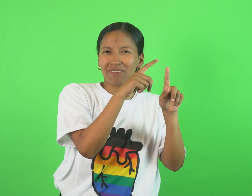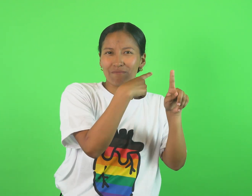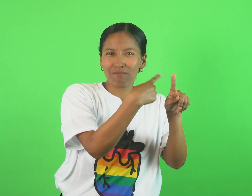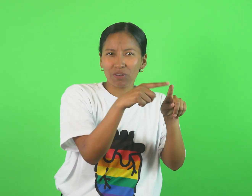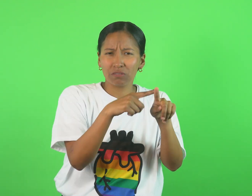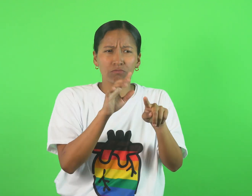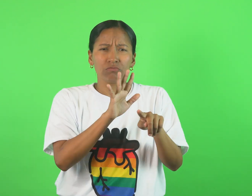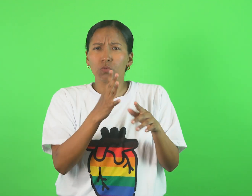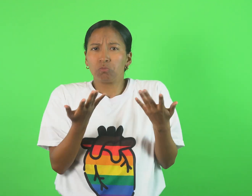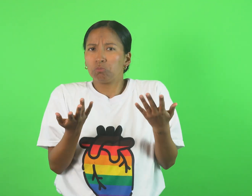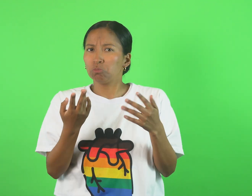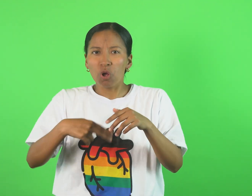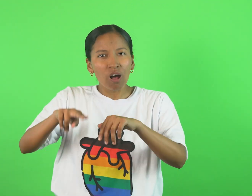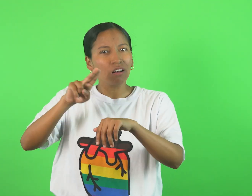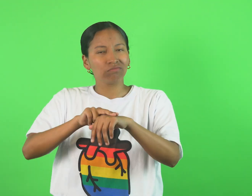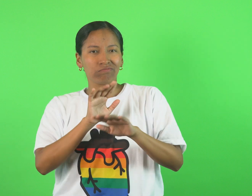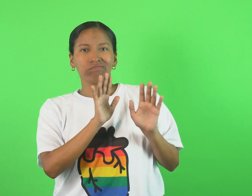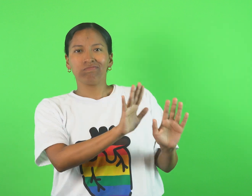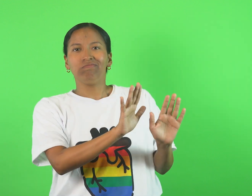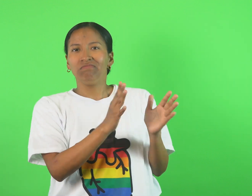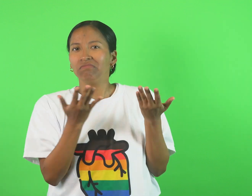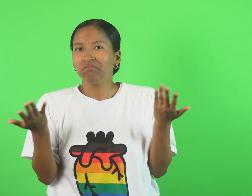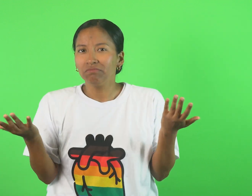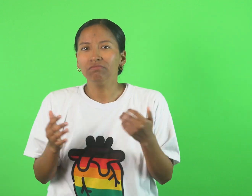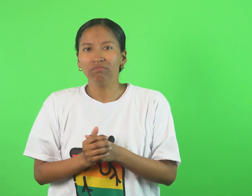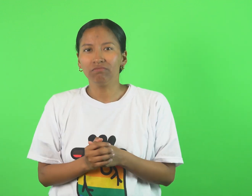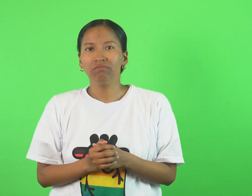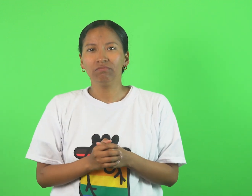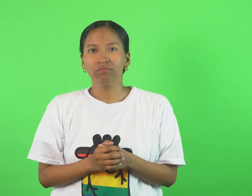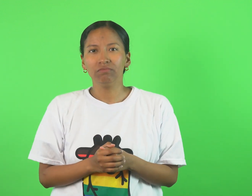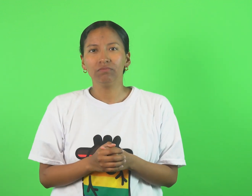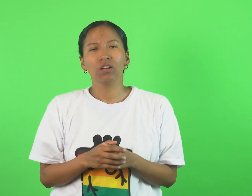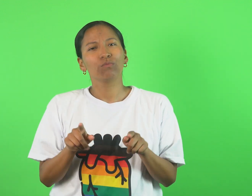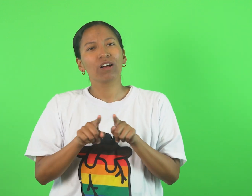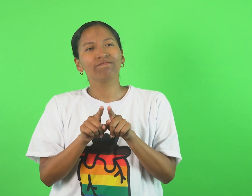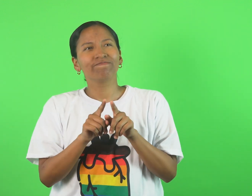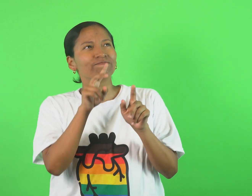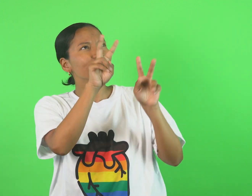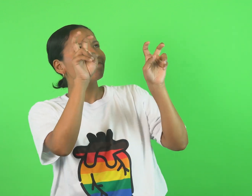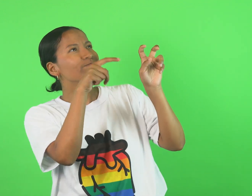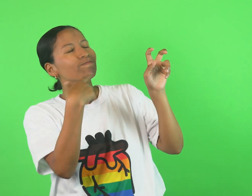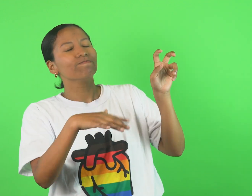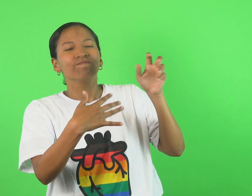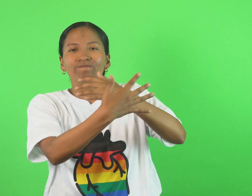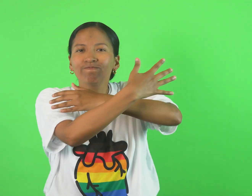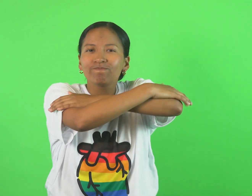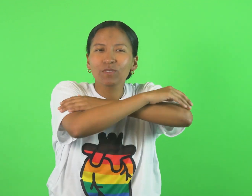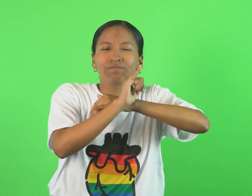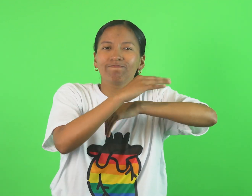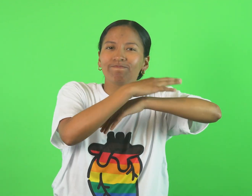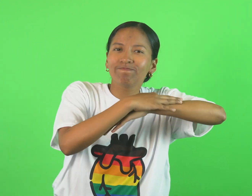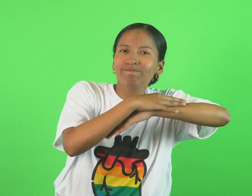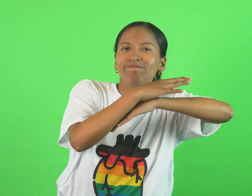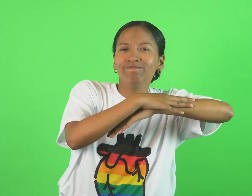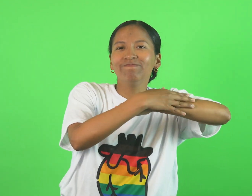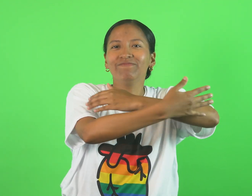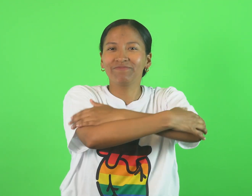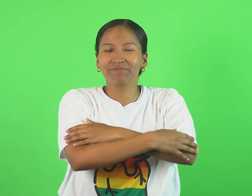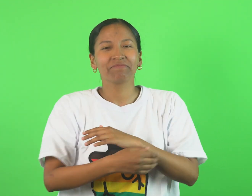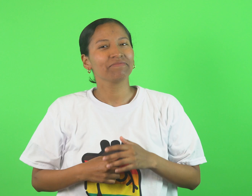that diversity is natural and deserves to be embraced.